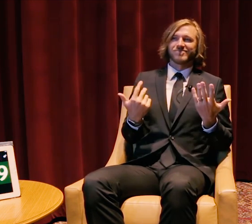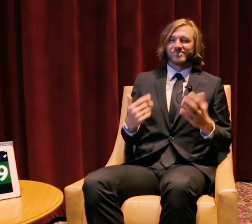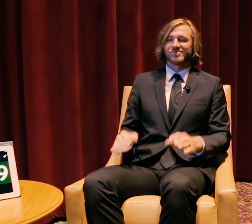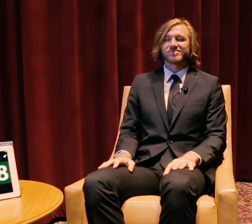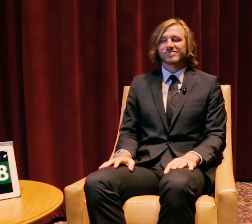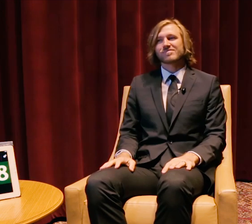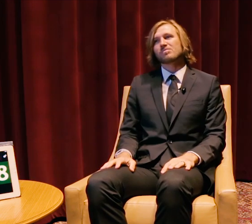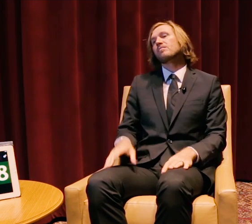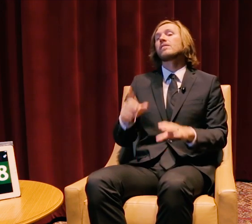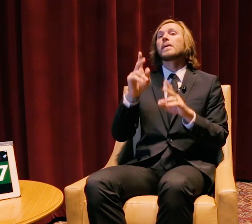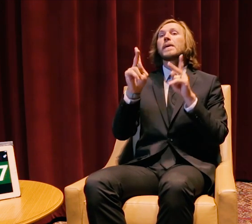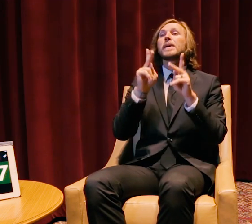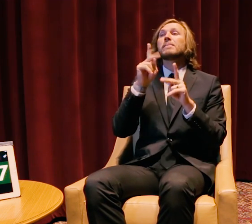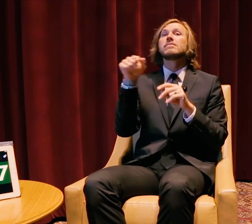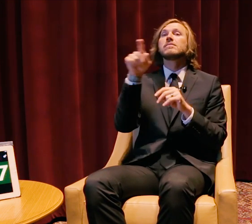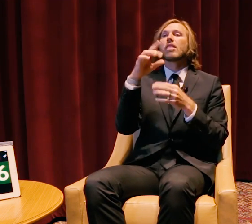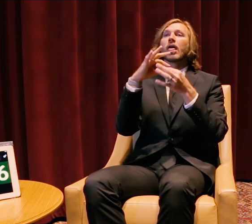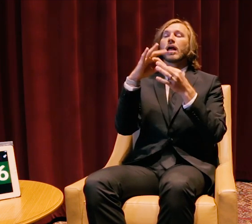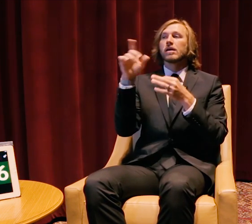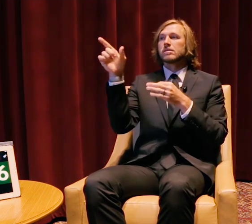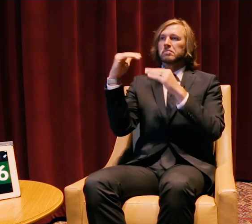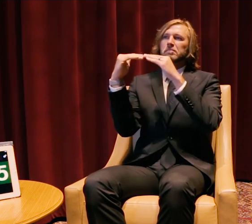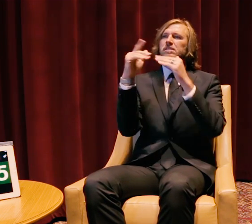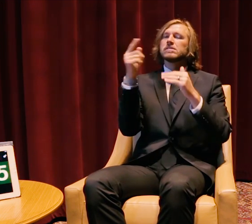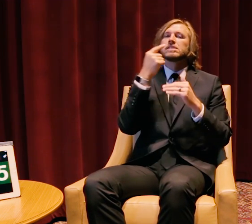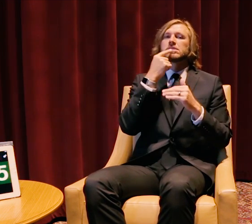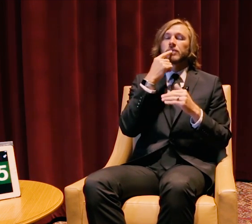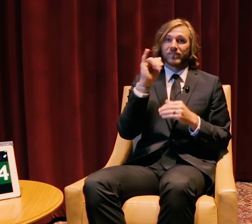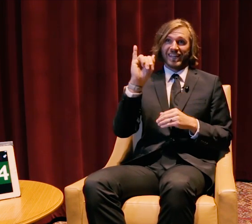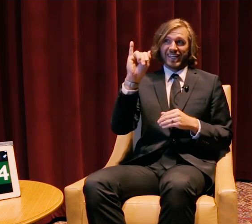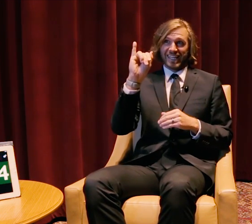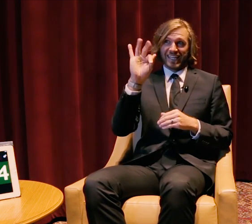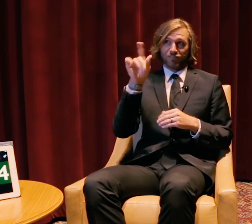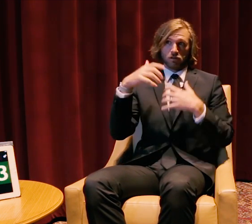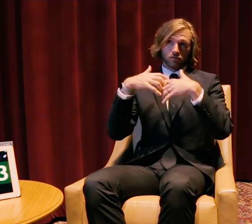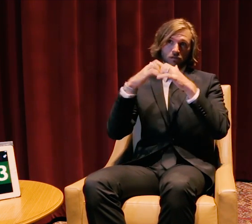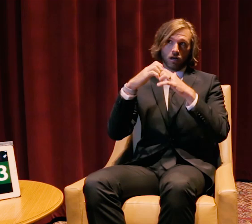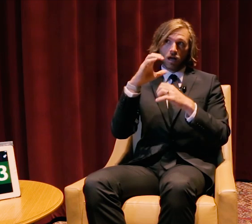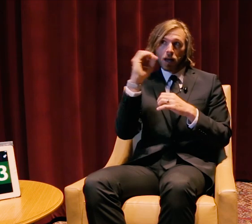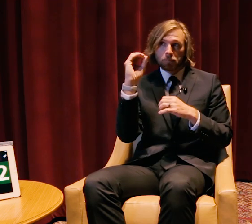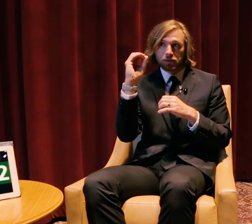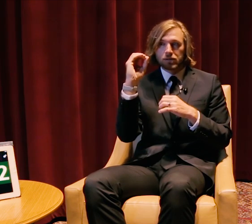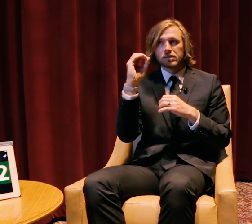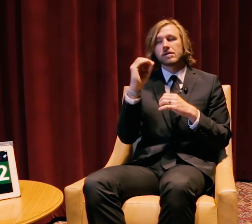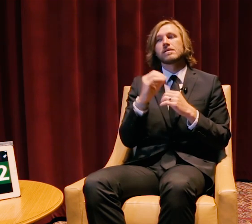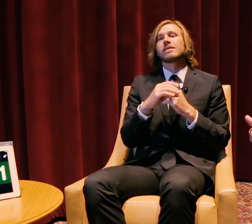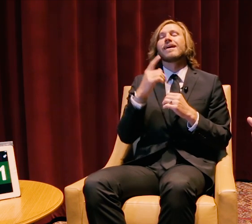But people would say, my peers would say, if you started a company we think we'd hire you.